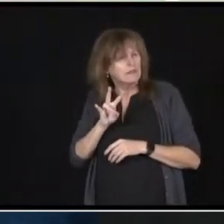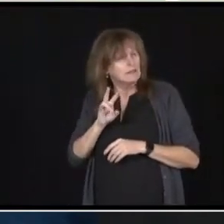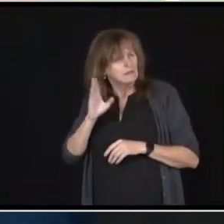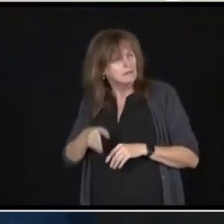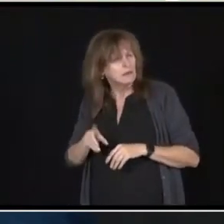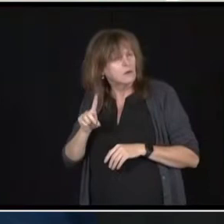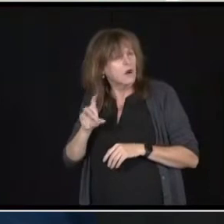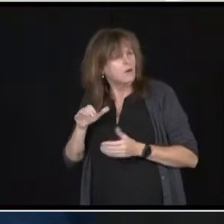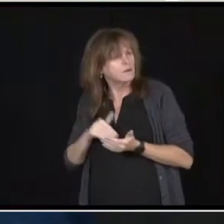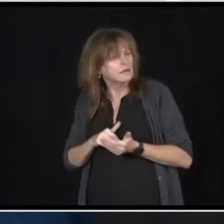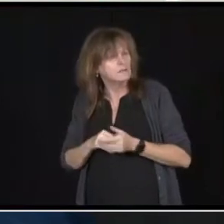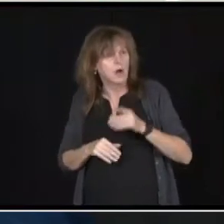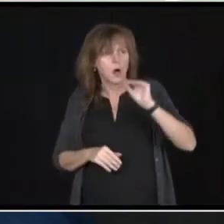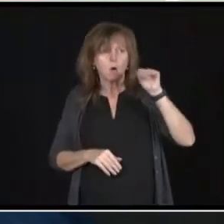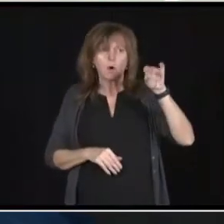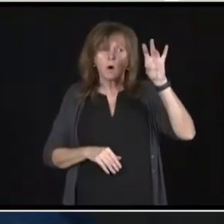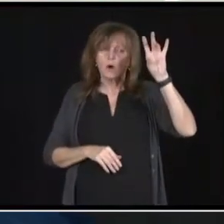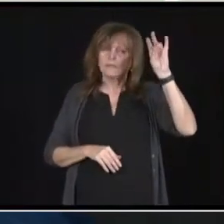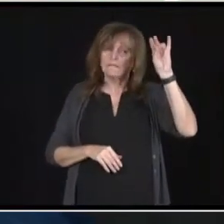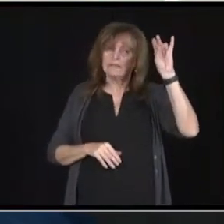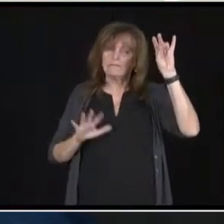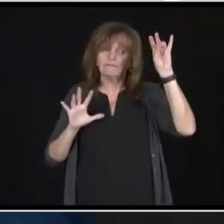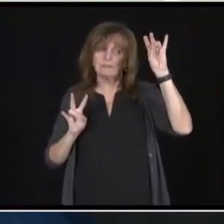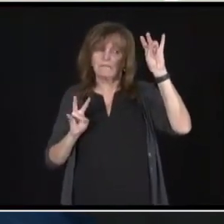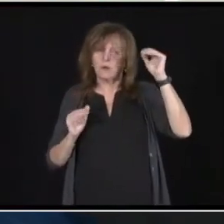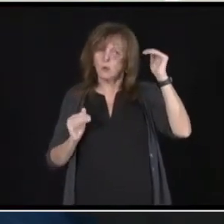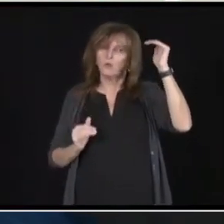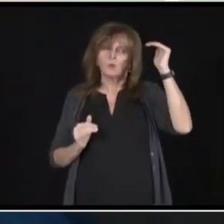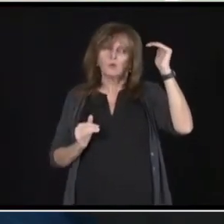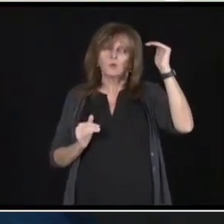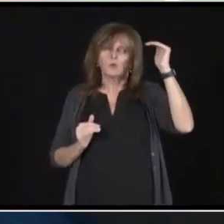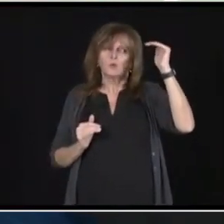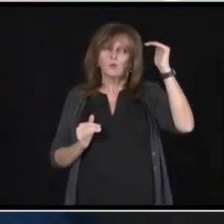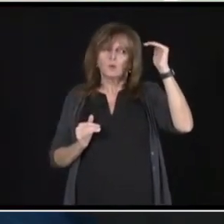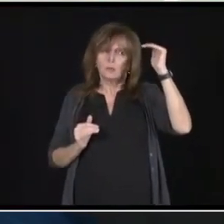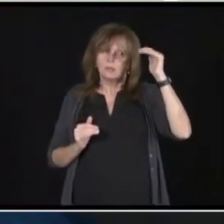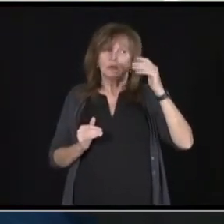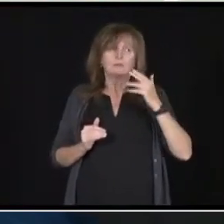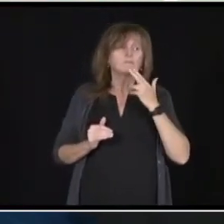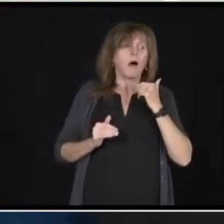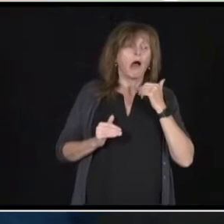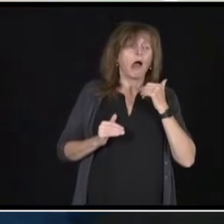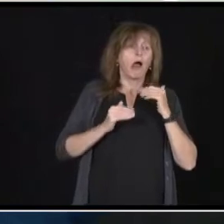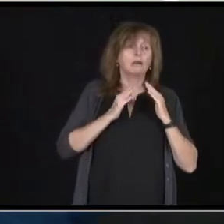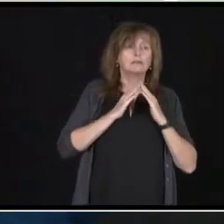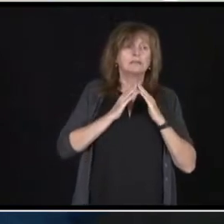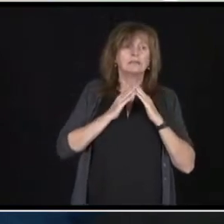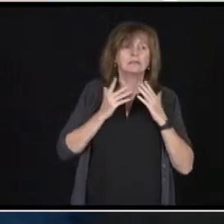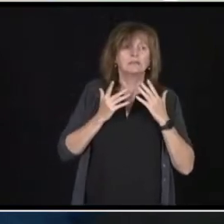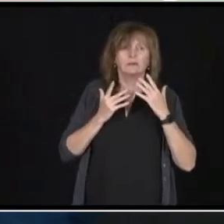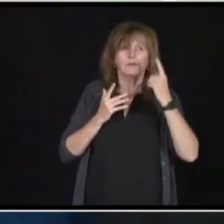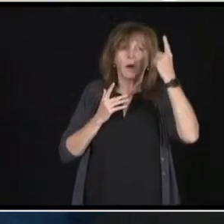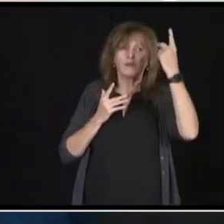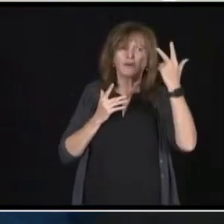with much smaller city, probably close to one third the size of Toronto.